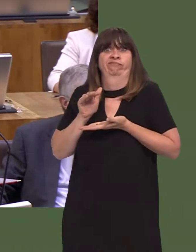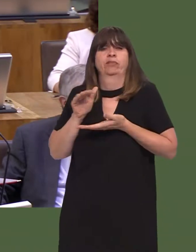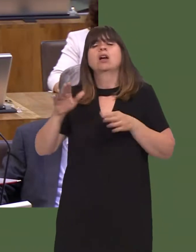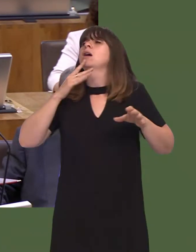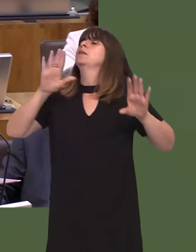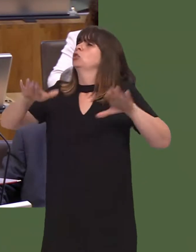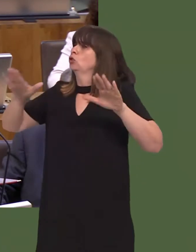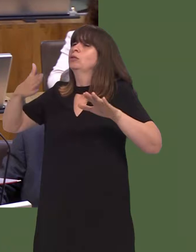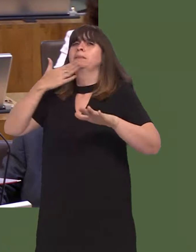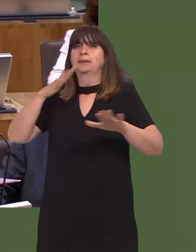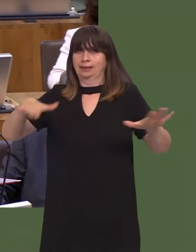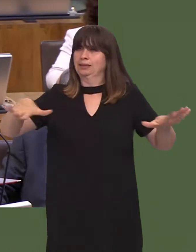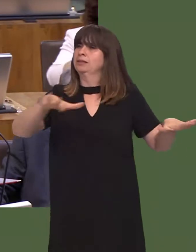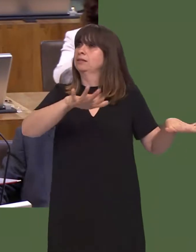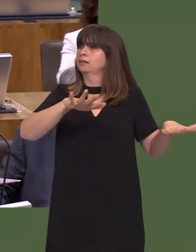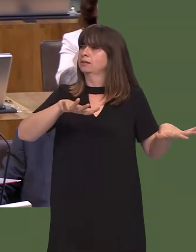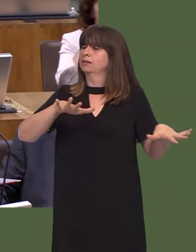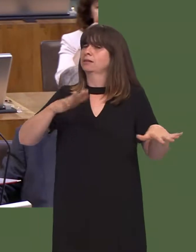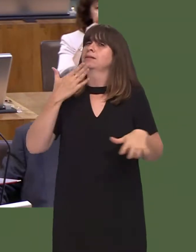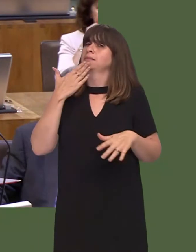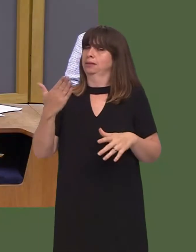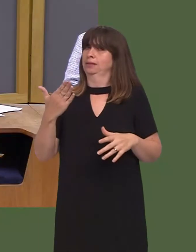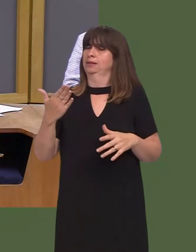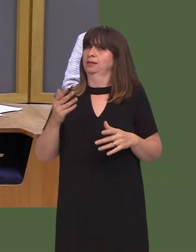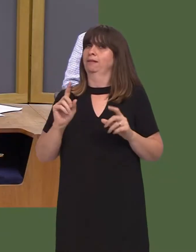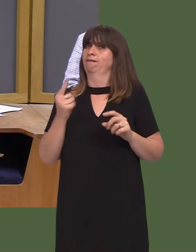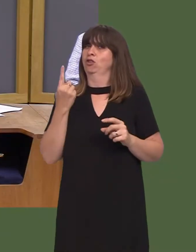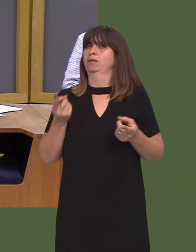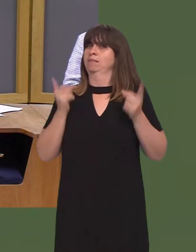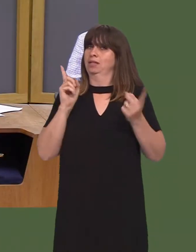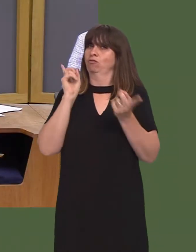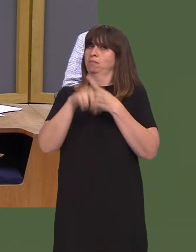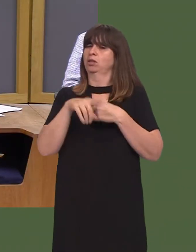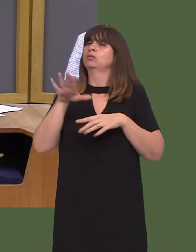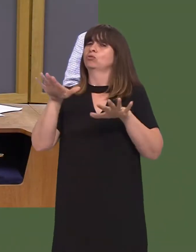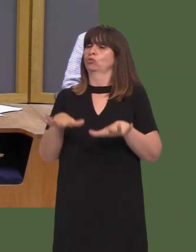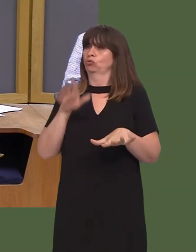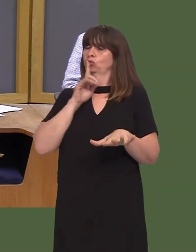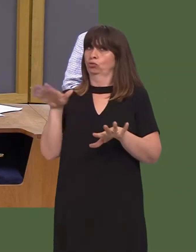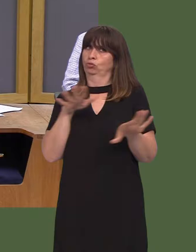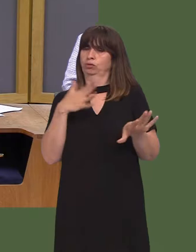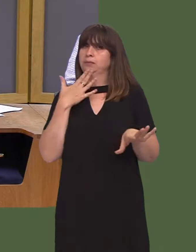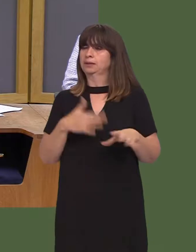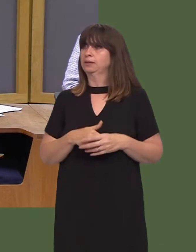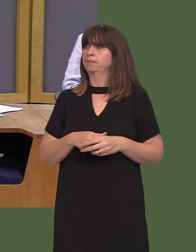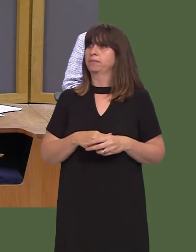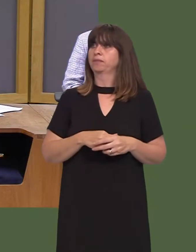Y Llywydd / The Llywydd: Letís hear the First Minister respond. Letís allow the First Minister to respond. Carwyn Jones: Secondly, is she saying fees